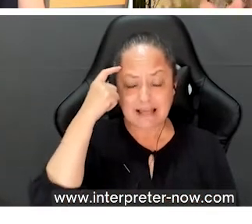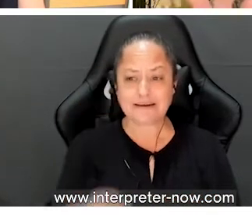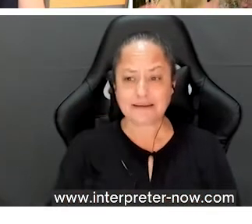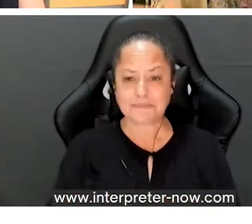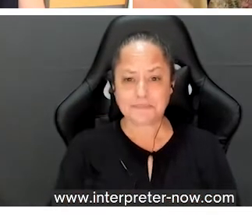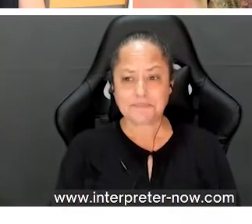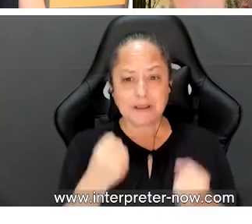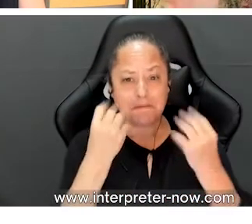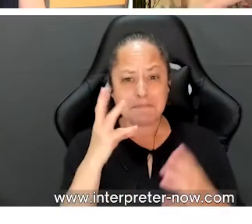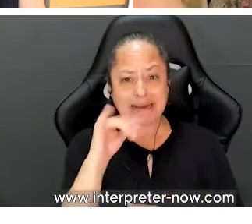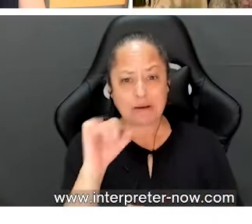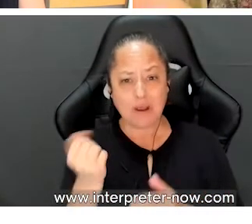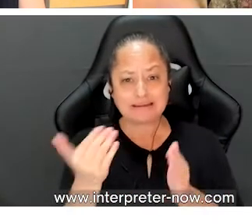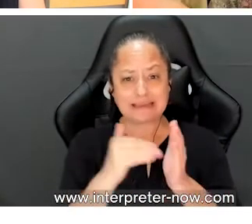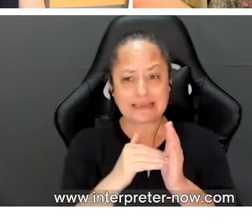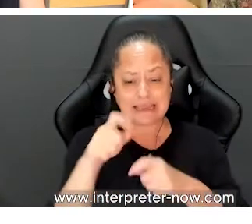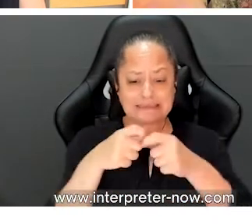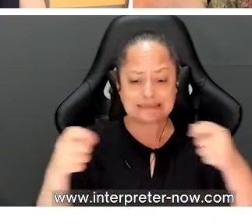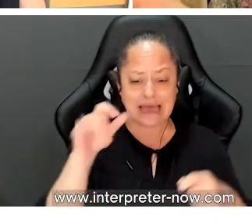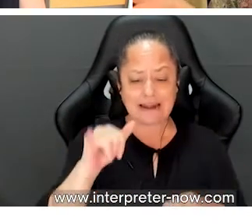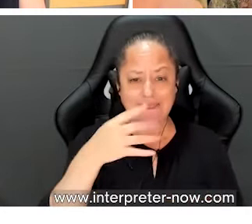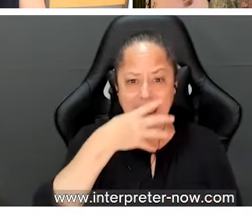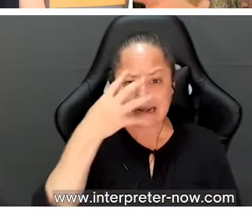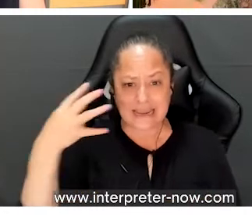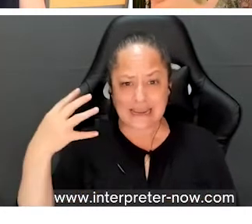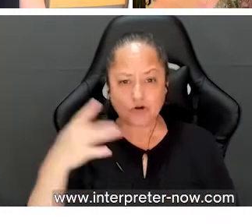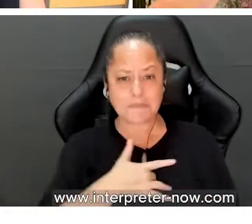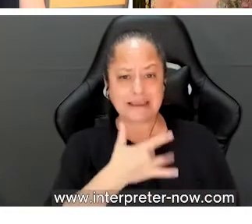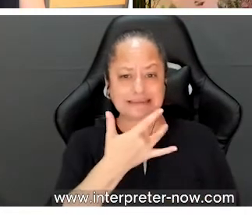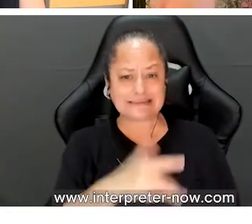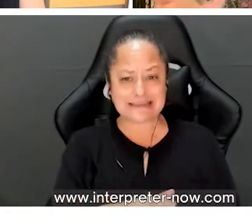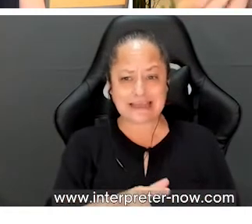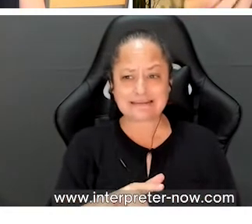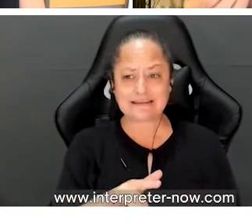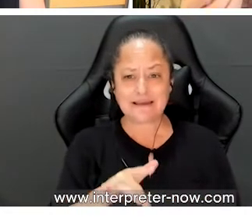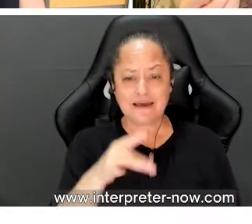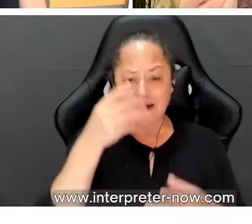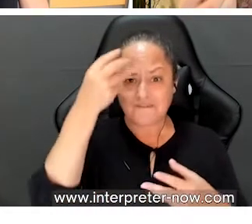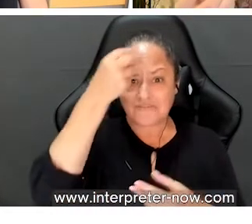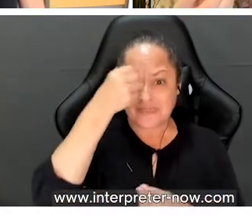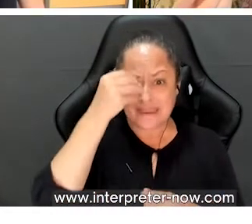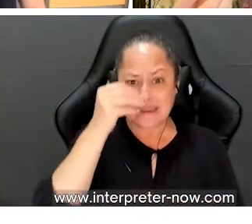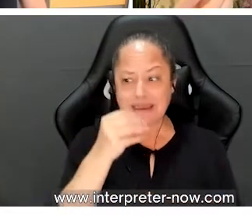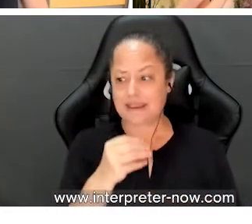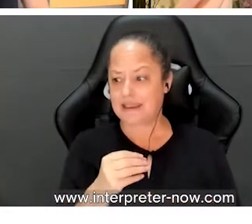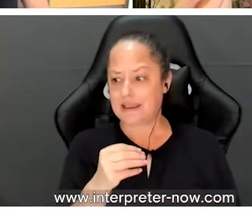In many ways, again, time, this immigrant sense of thinking, and it being an indirect